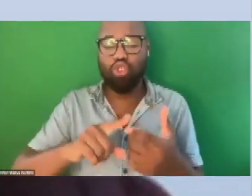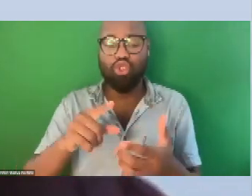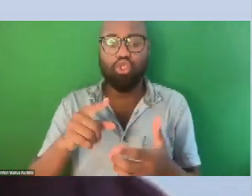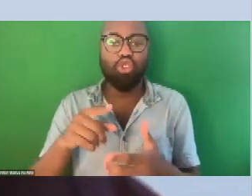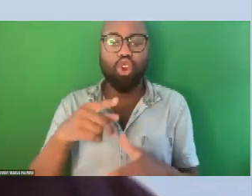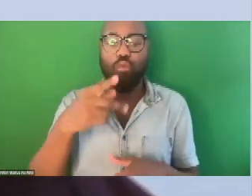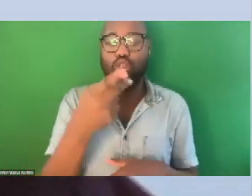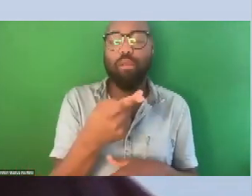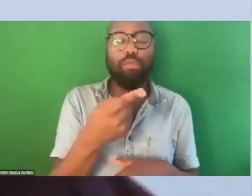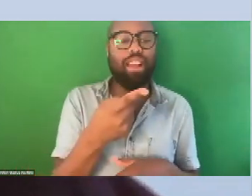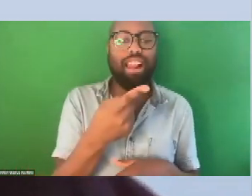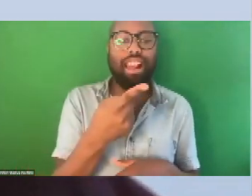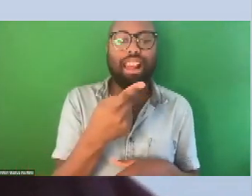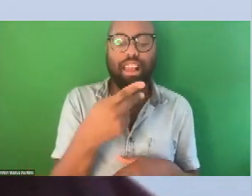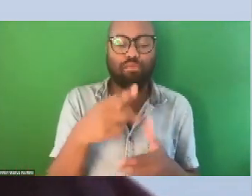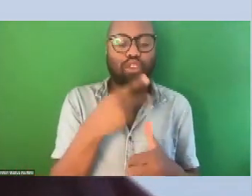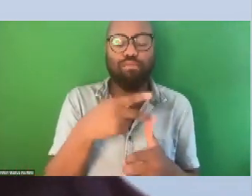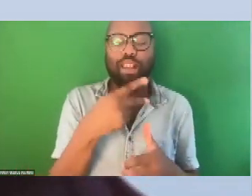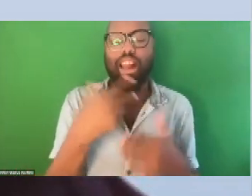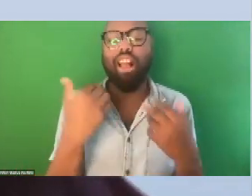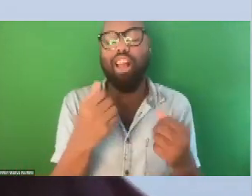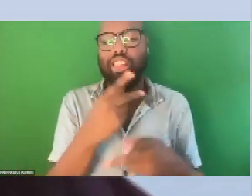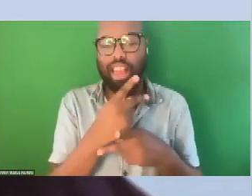community based services and community needs.